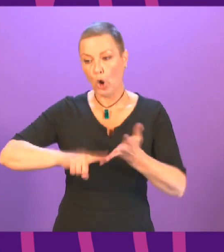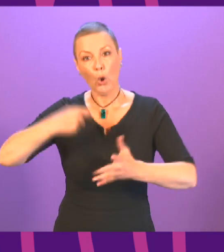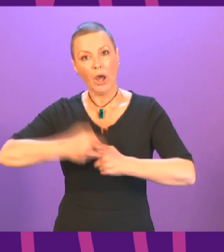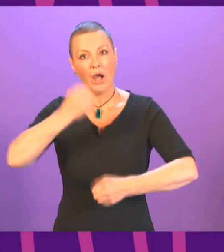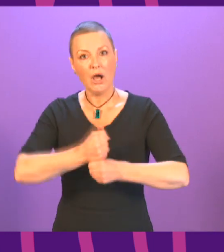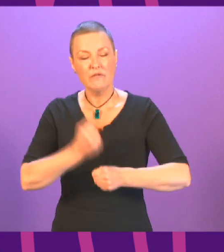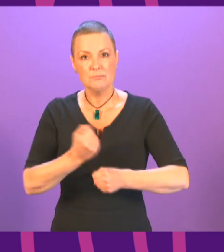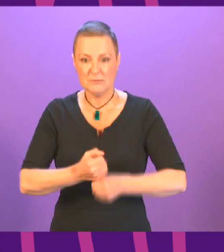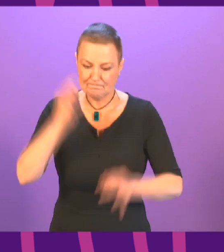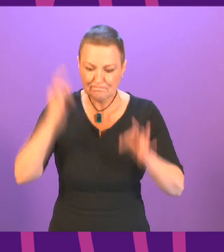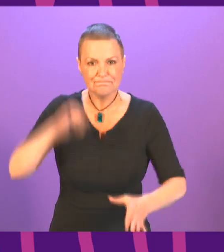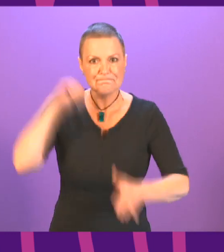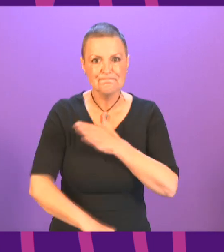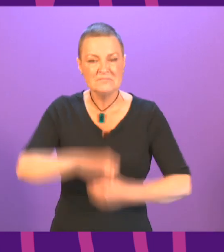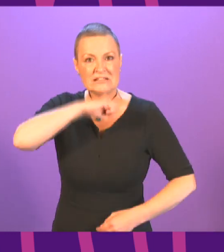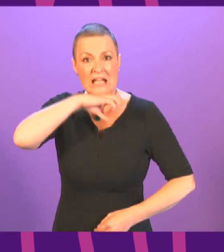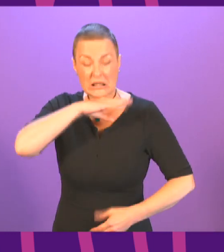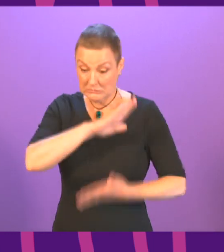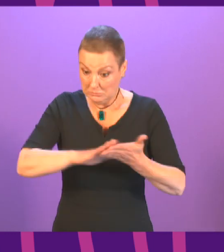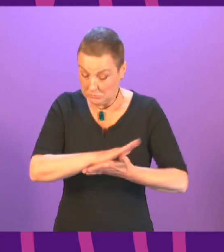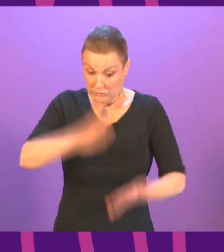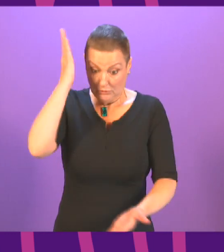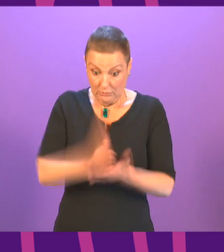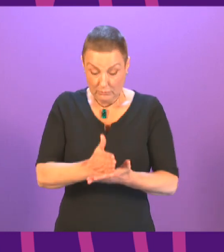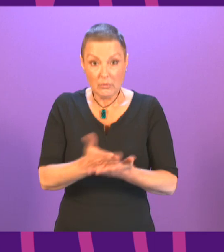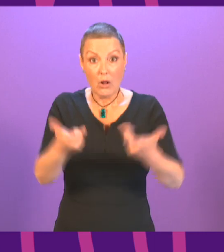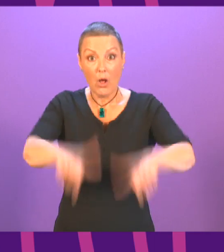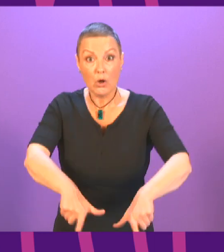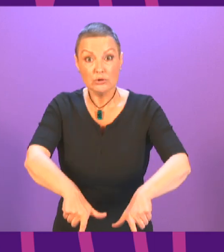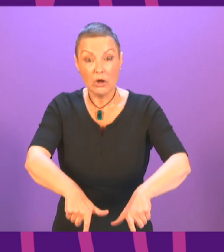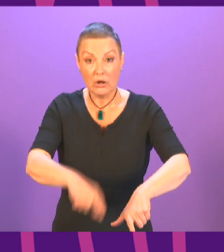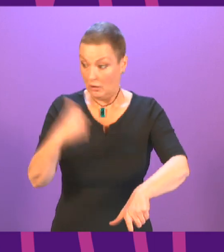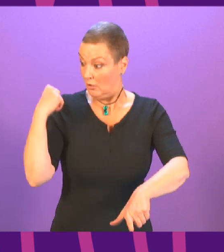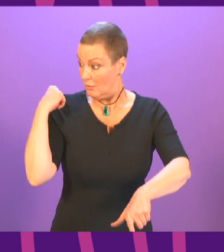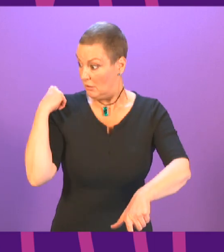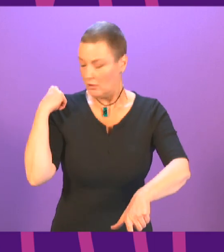hard deadline on Saturday meant that thousands of people lost their jobs before the Prime